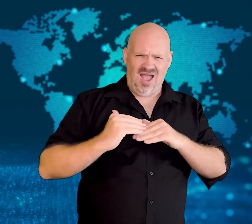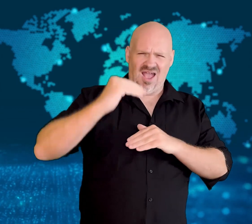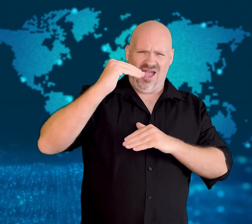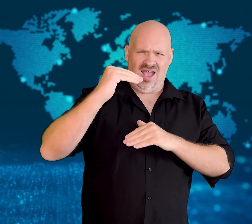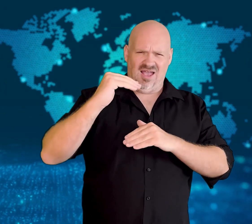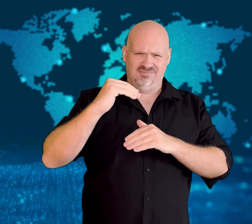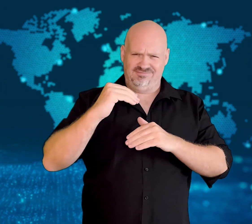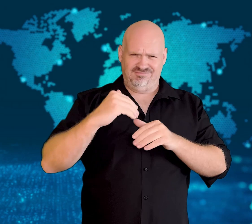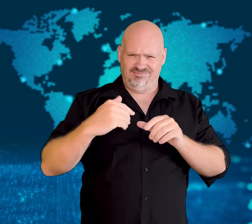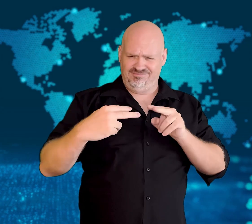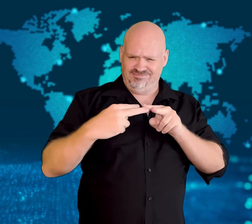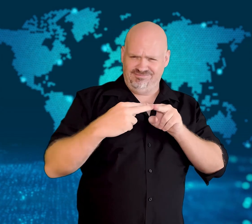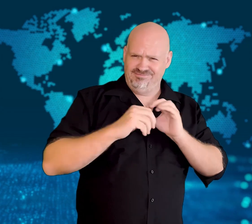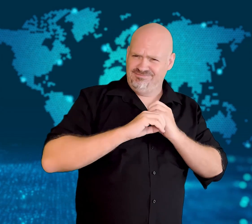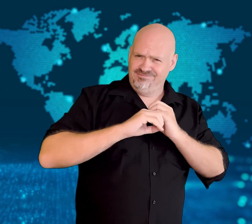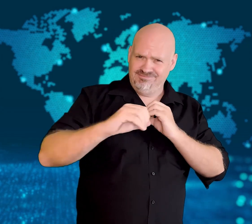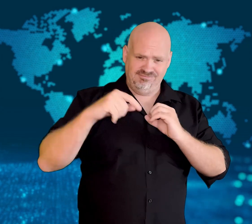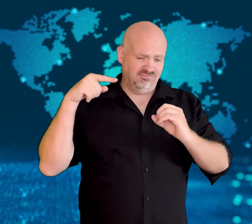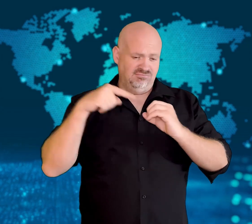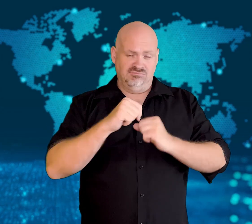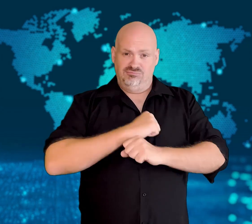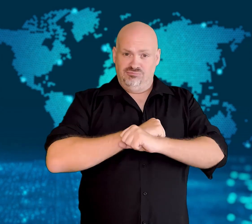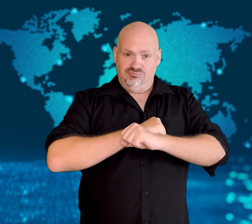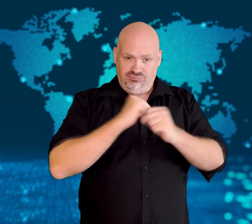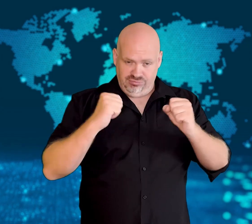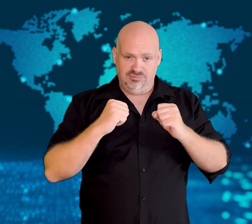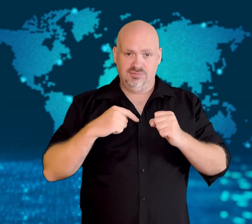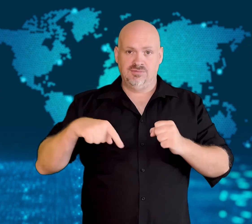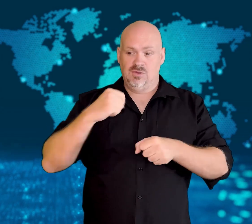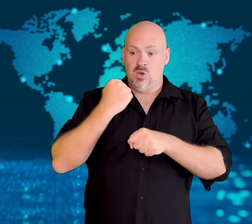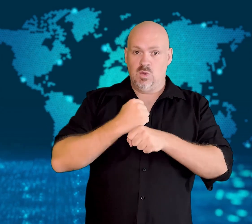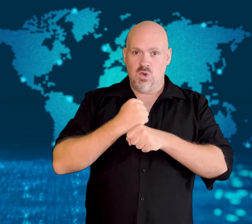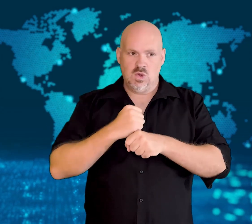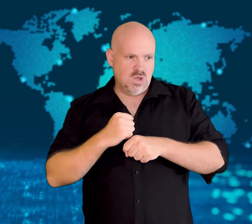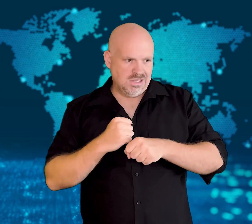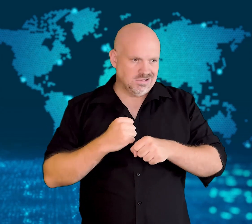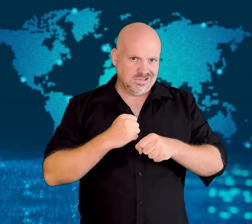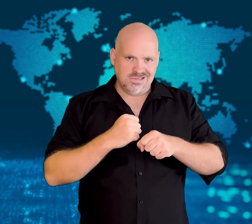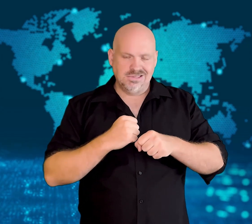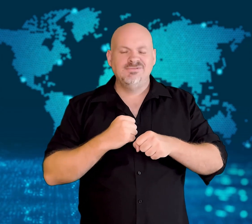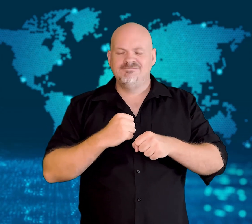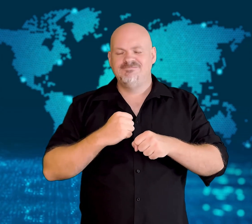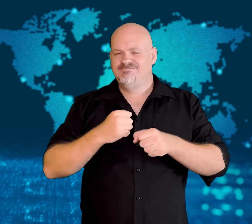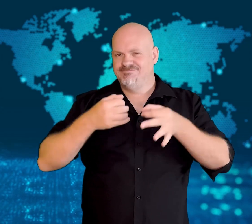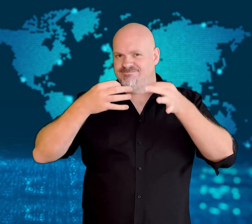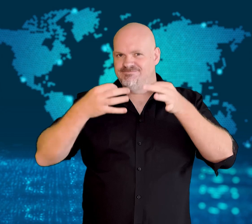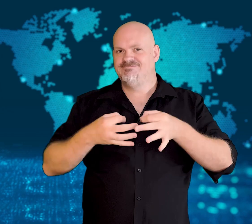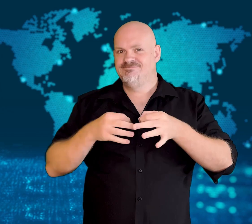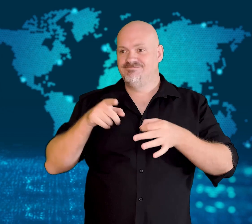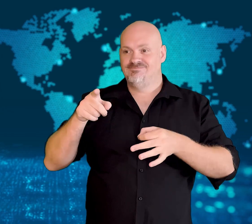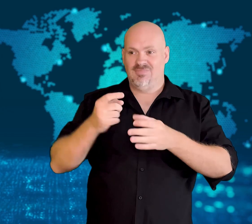to disconnect the damaged reactor.